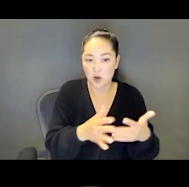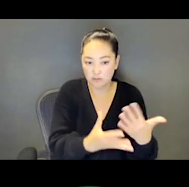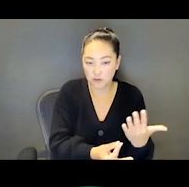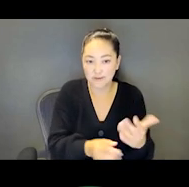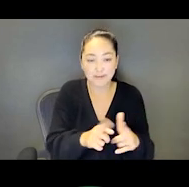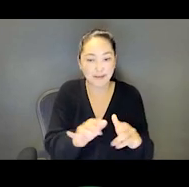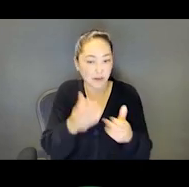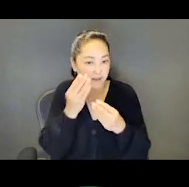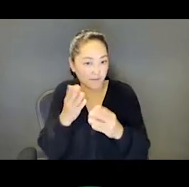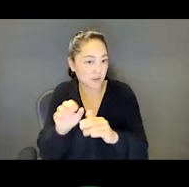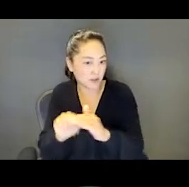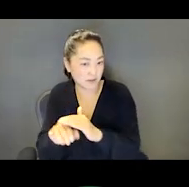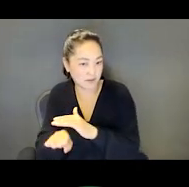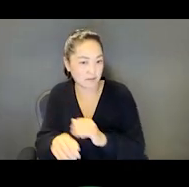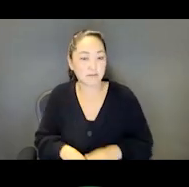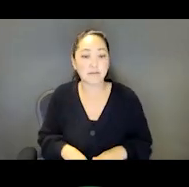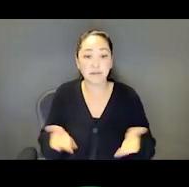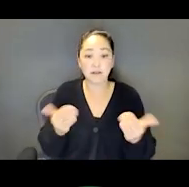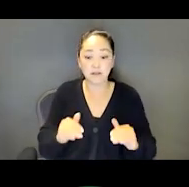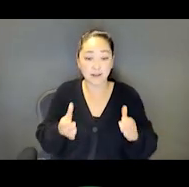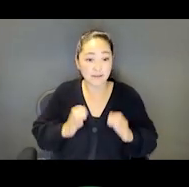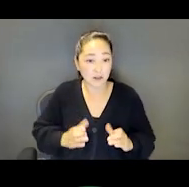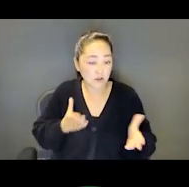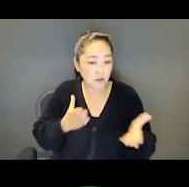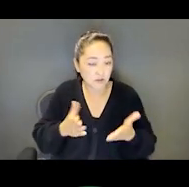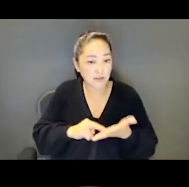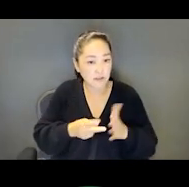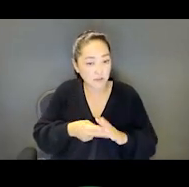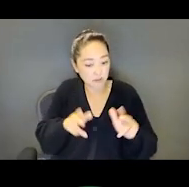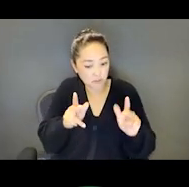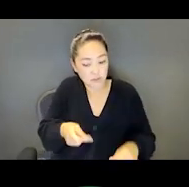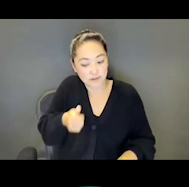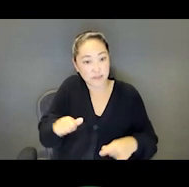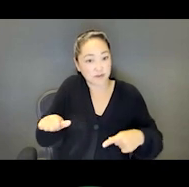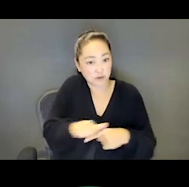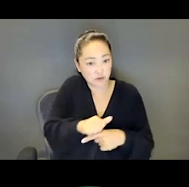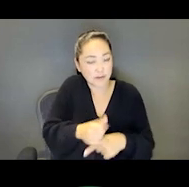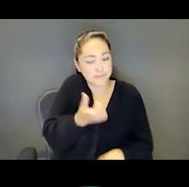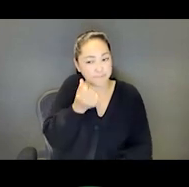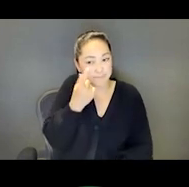people with disabilities. Customer journey has to have good signage.